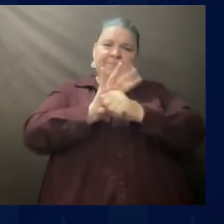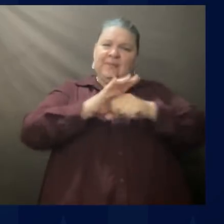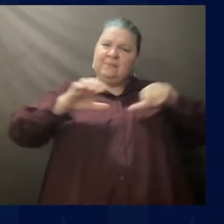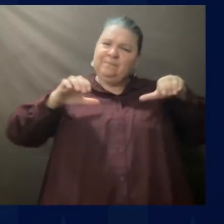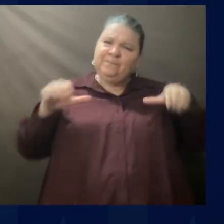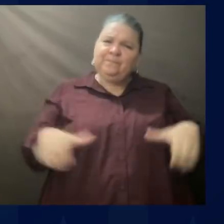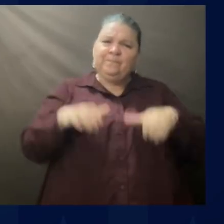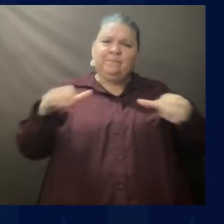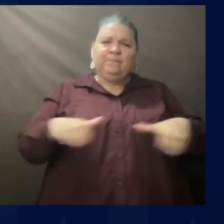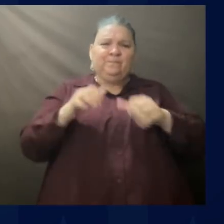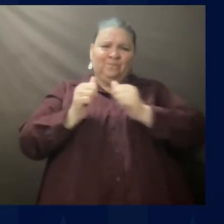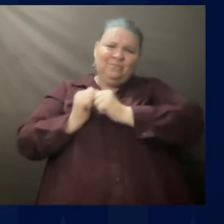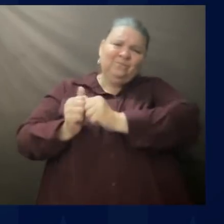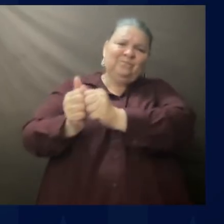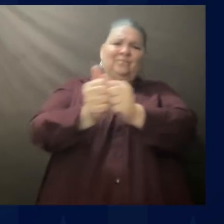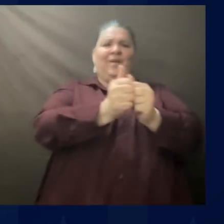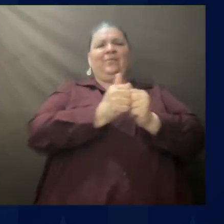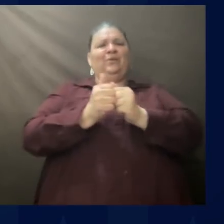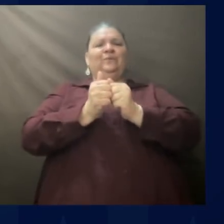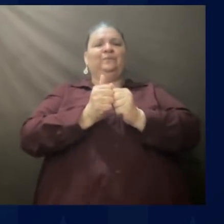to be worthy of the price that was paid.